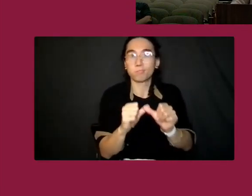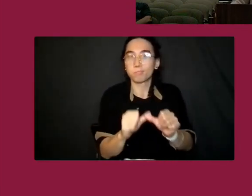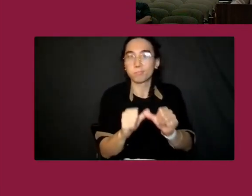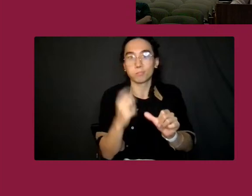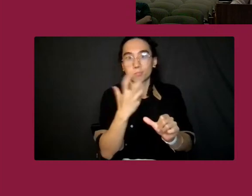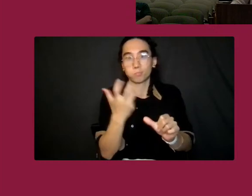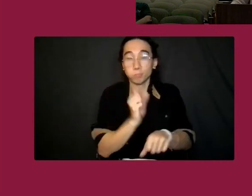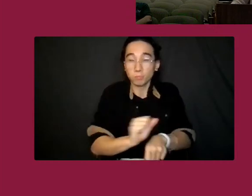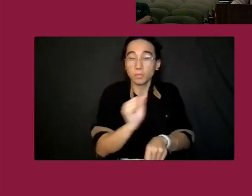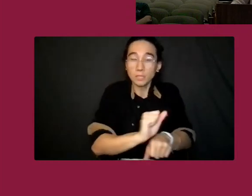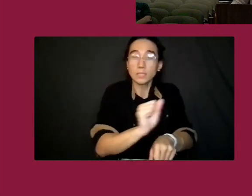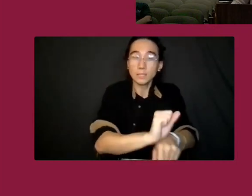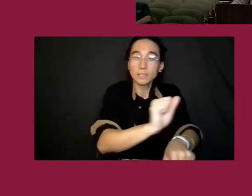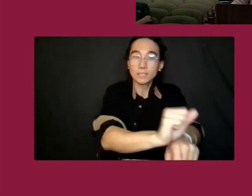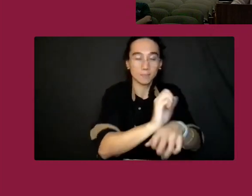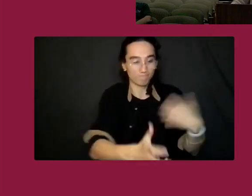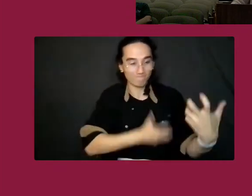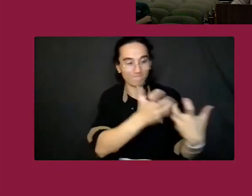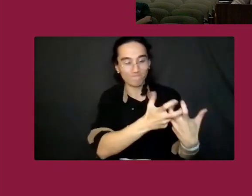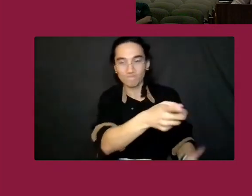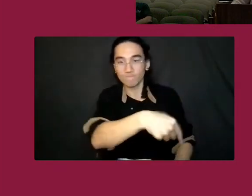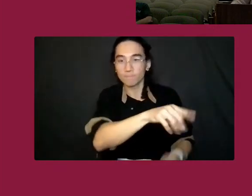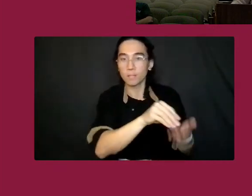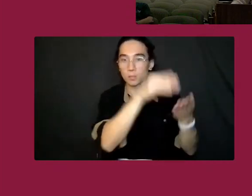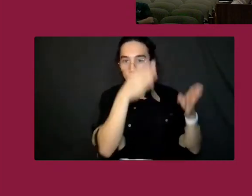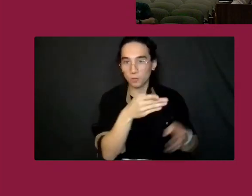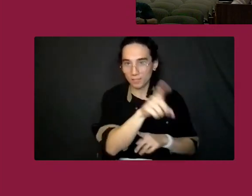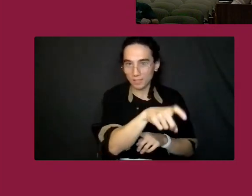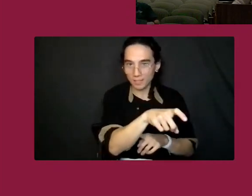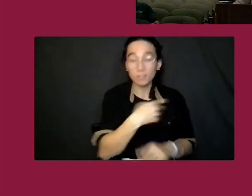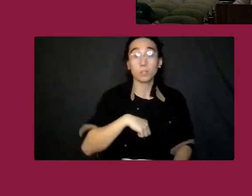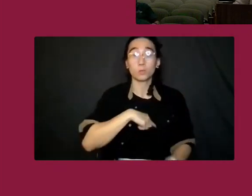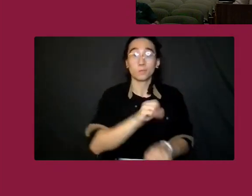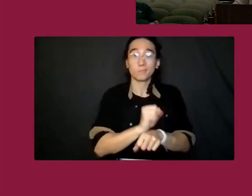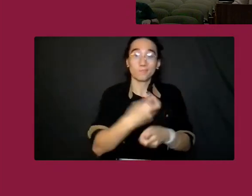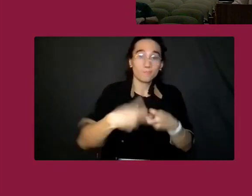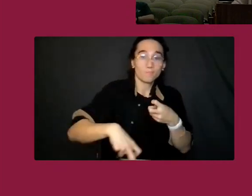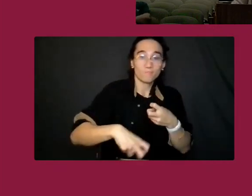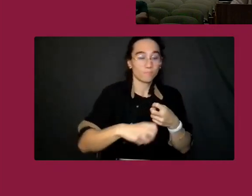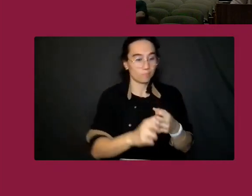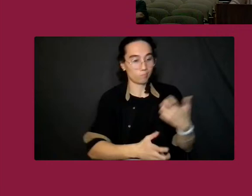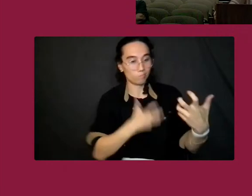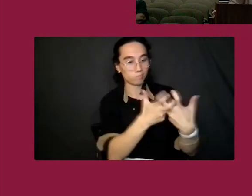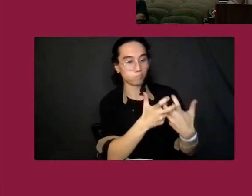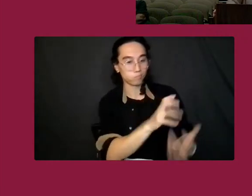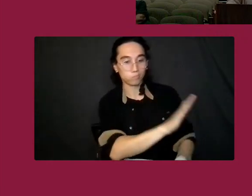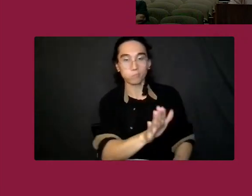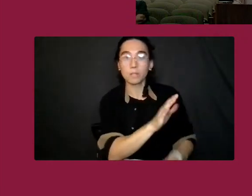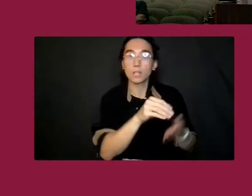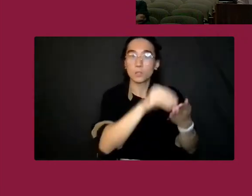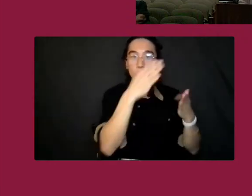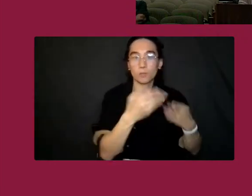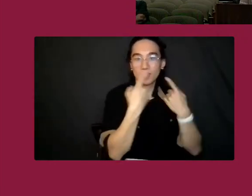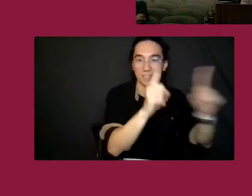We are doing our best to ensure student success and just happy to build on the positive momentum. Thank you guys so much. Have a great night.